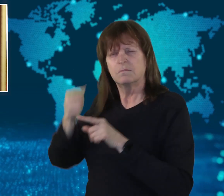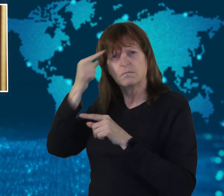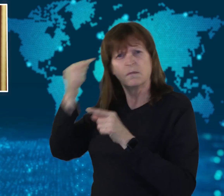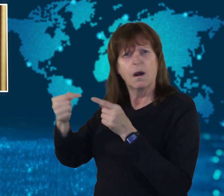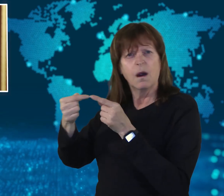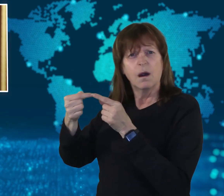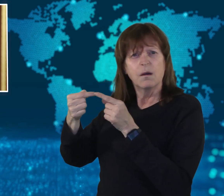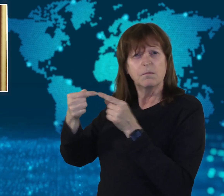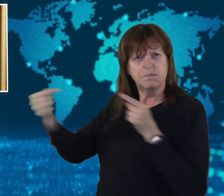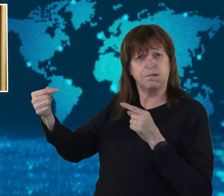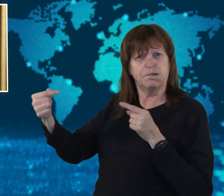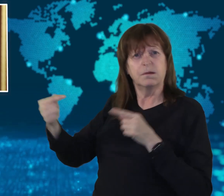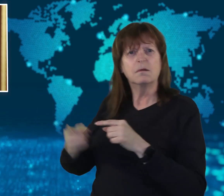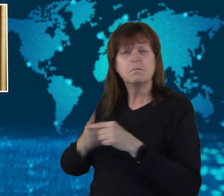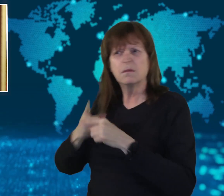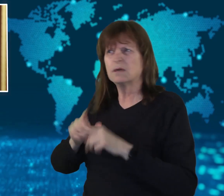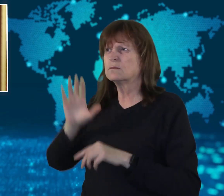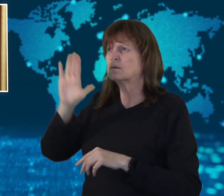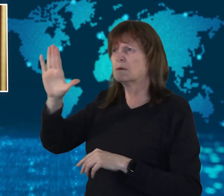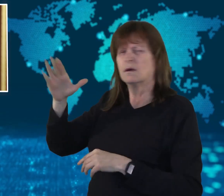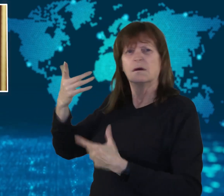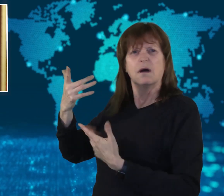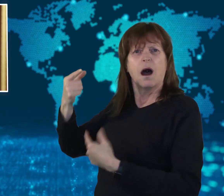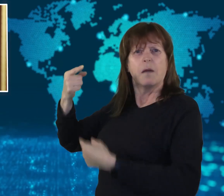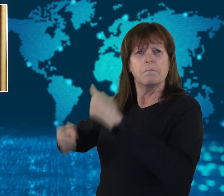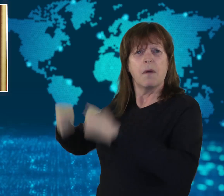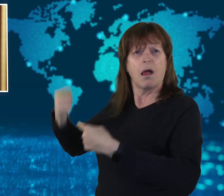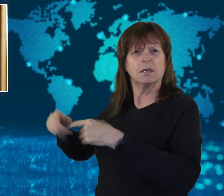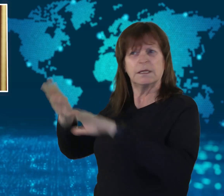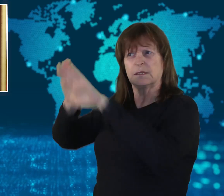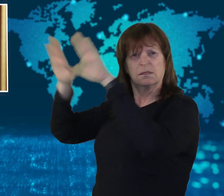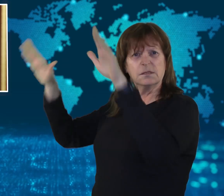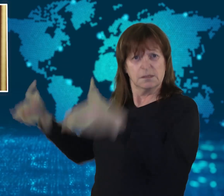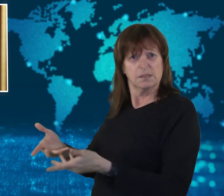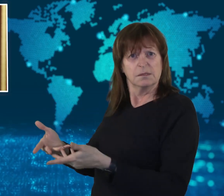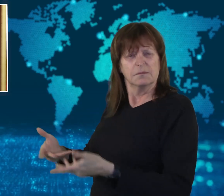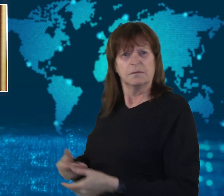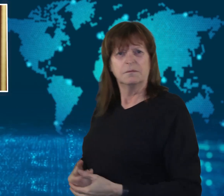with them and their political system.